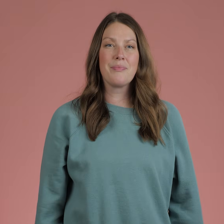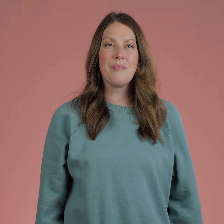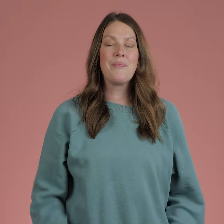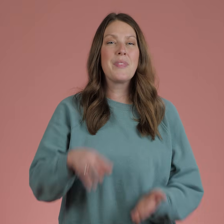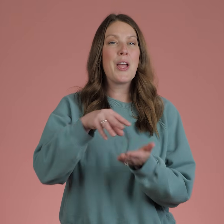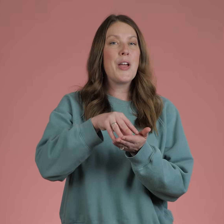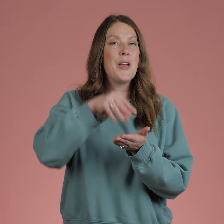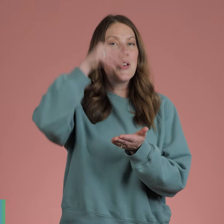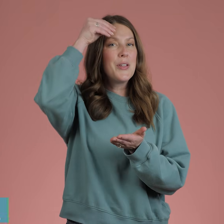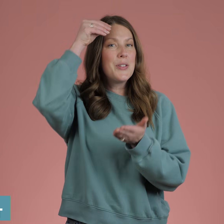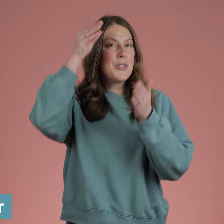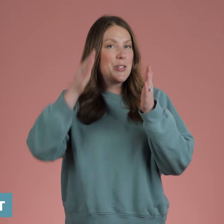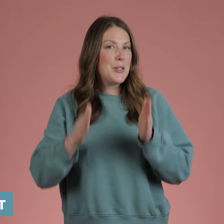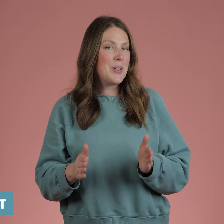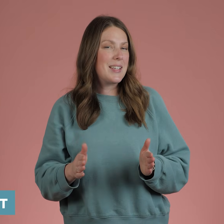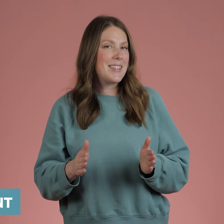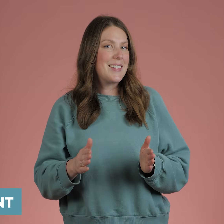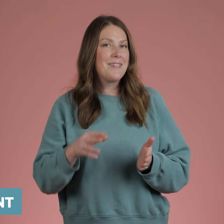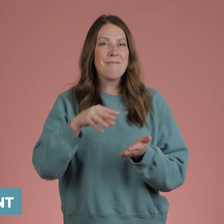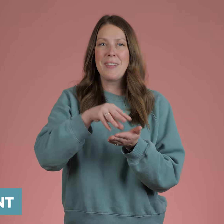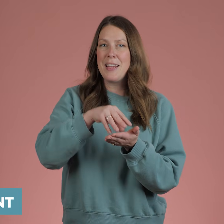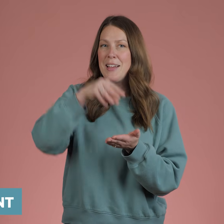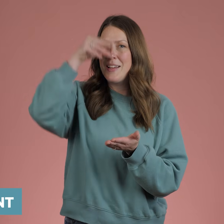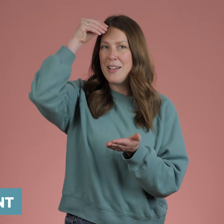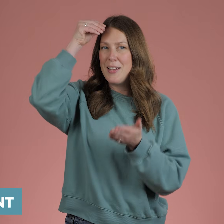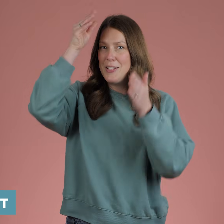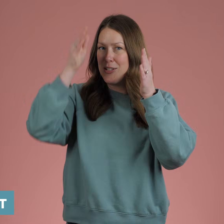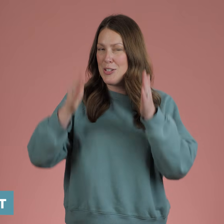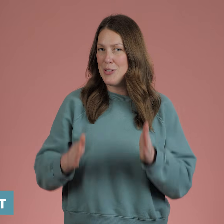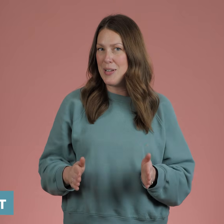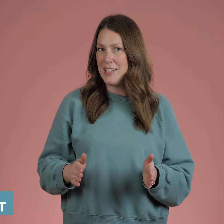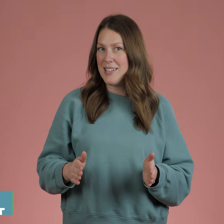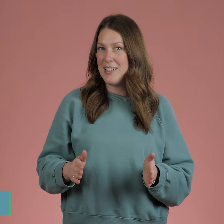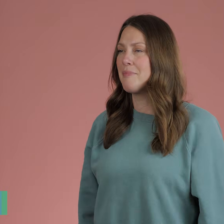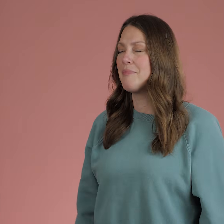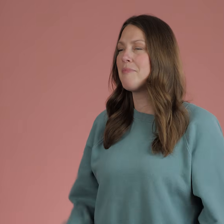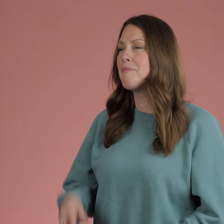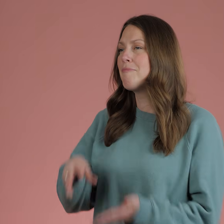Student.